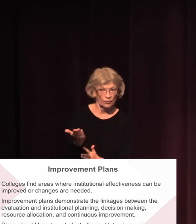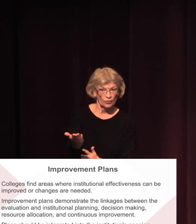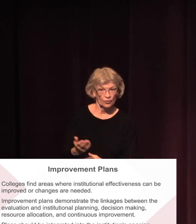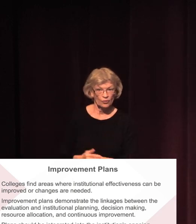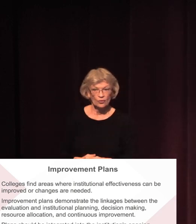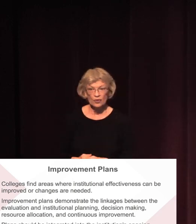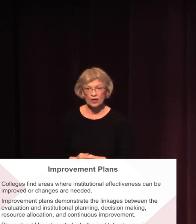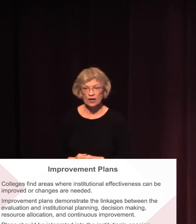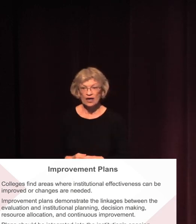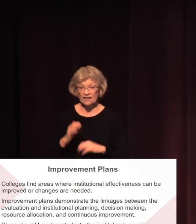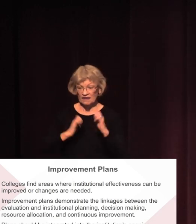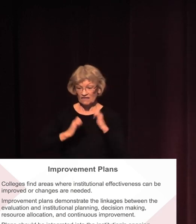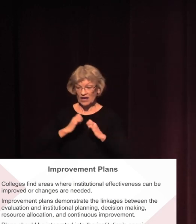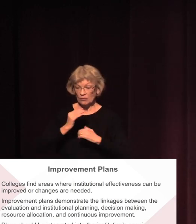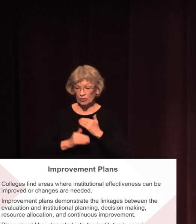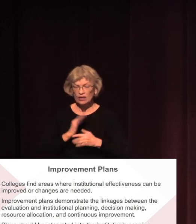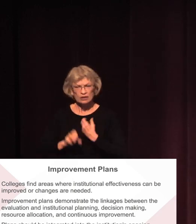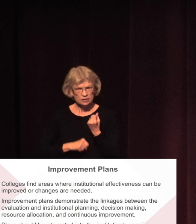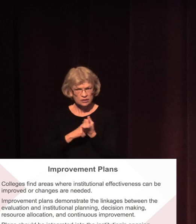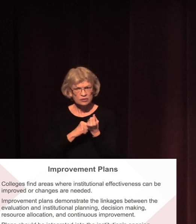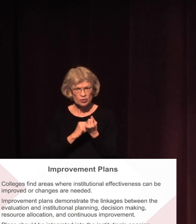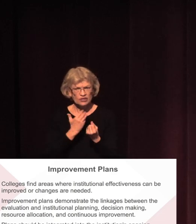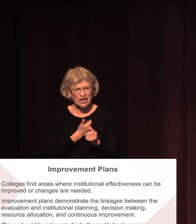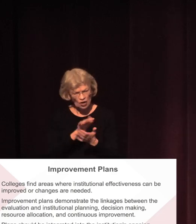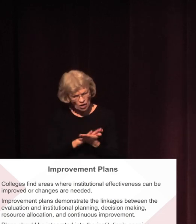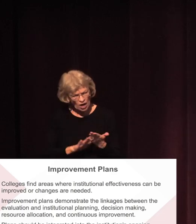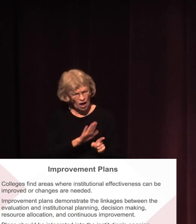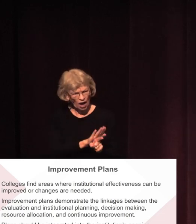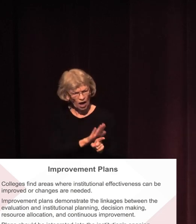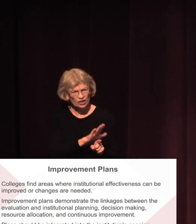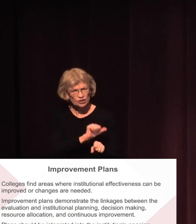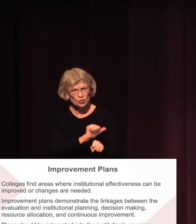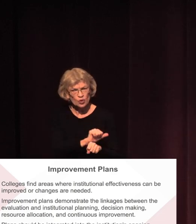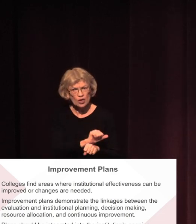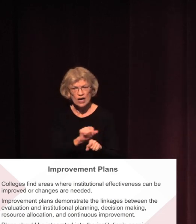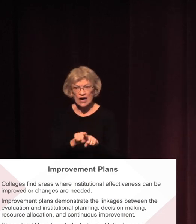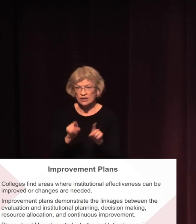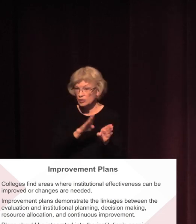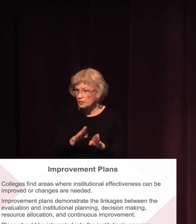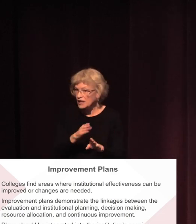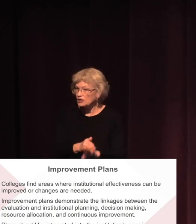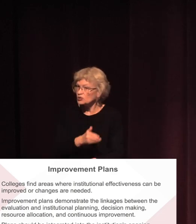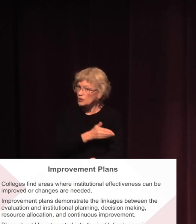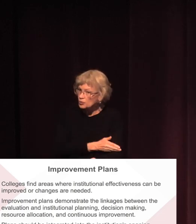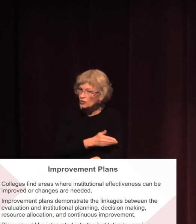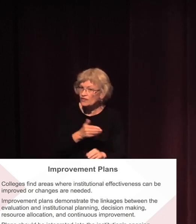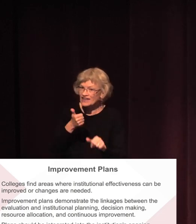additional evaluation and planning processes for implementation and follow up. The evaluation process supports our college process work as we